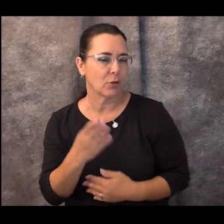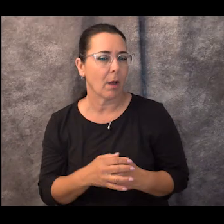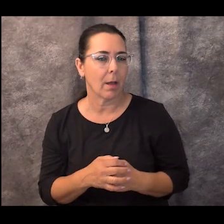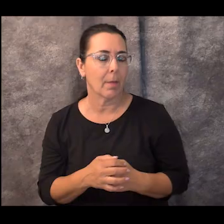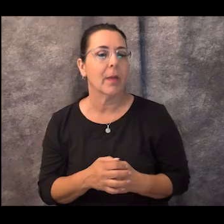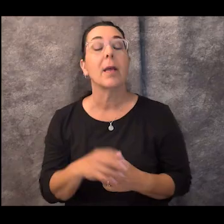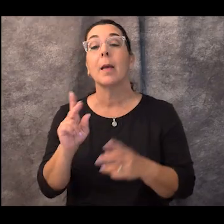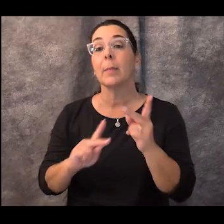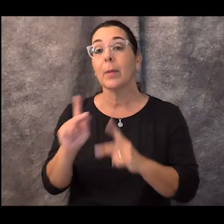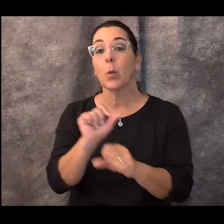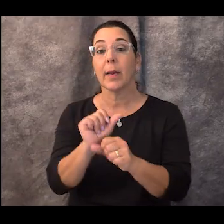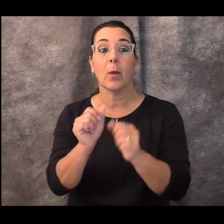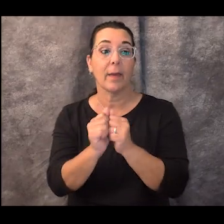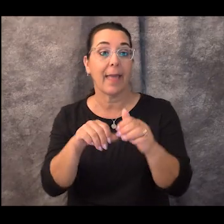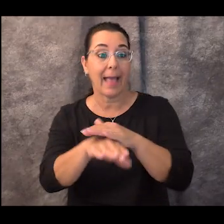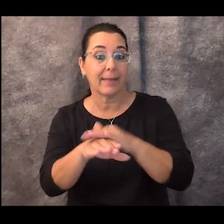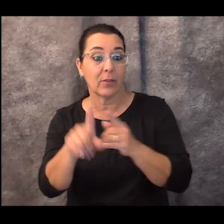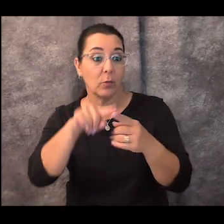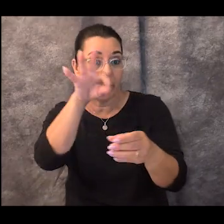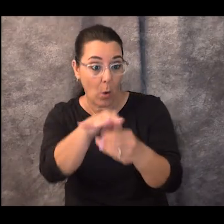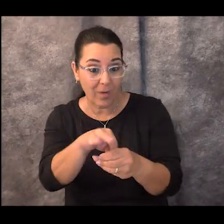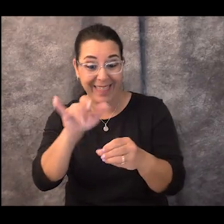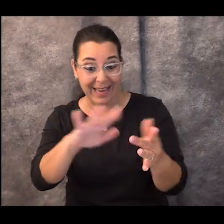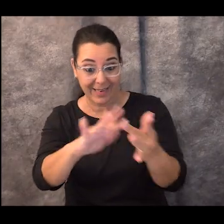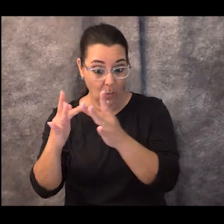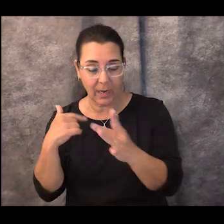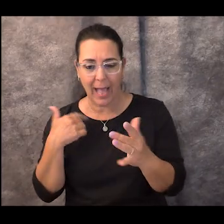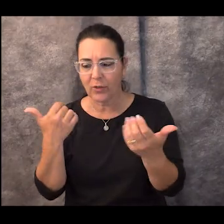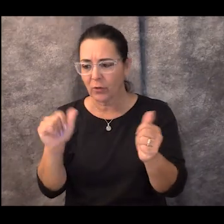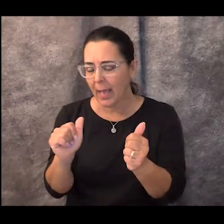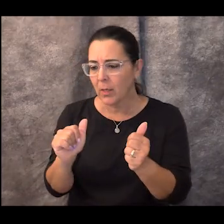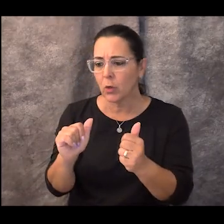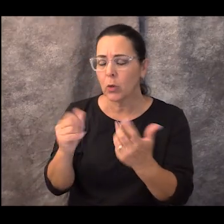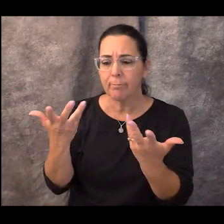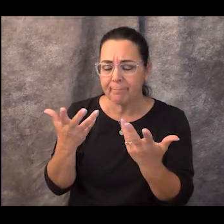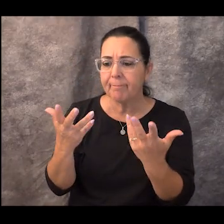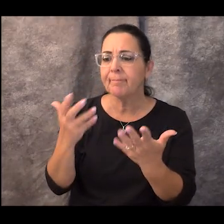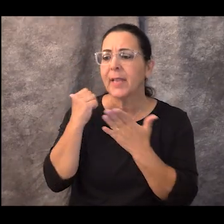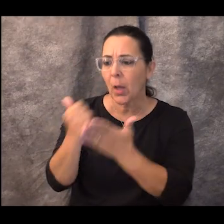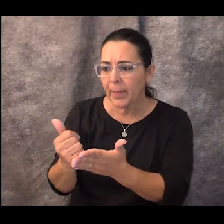to the vote in our network, all over the country, and help them to find training and resources and partners and supports